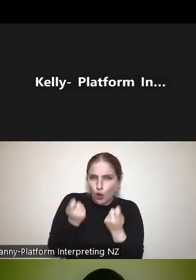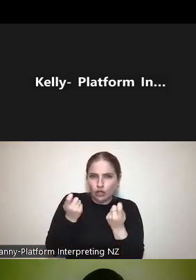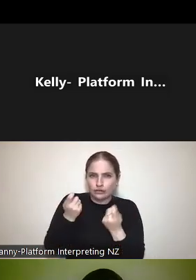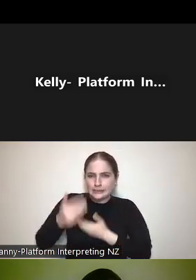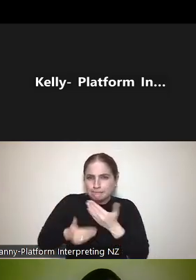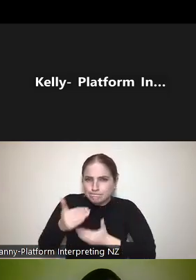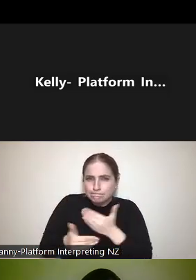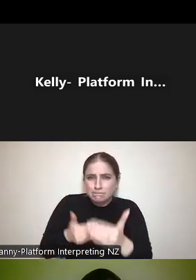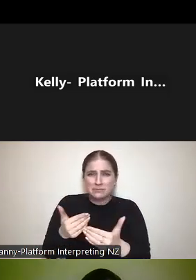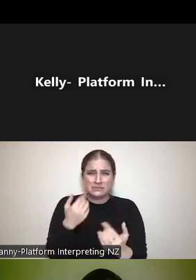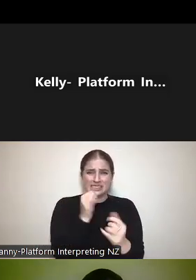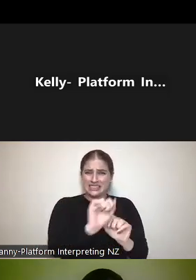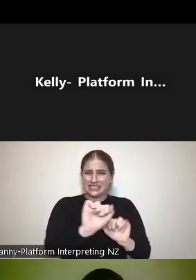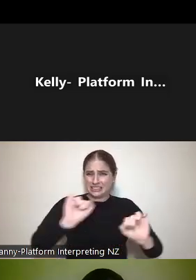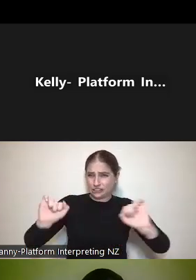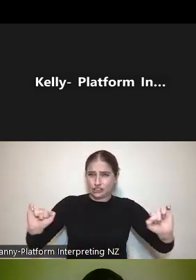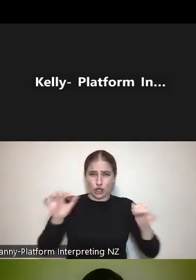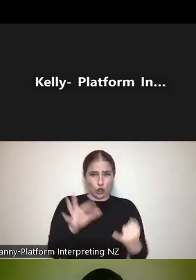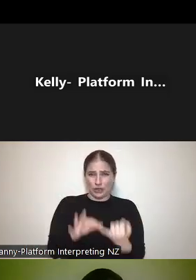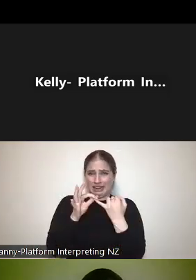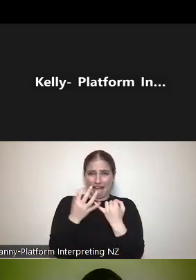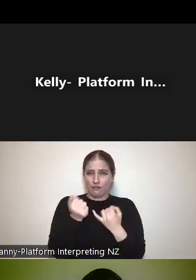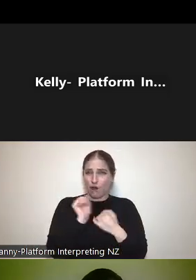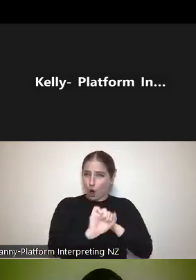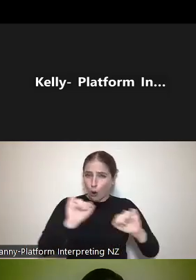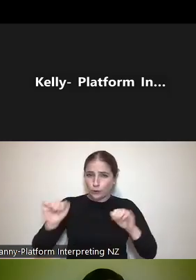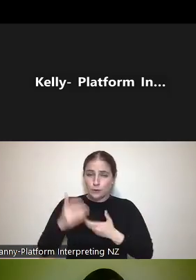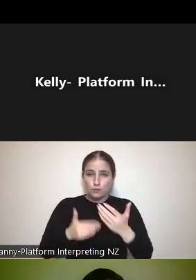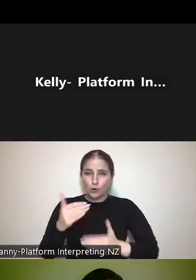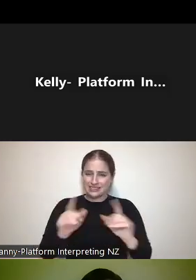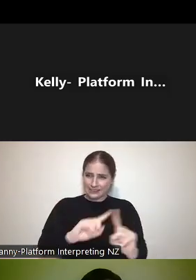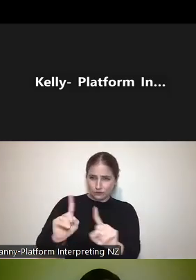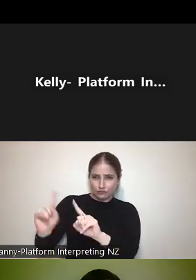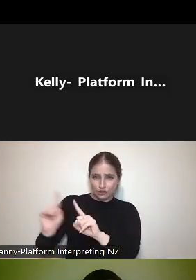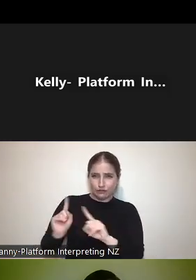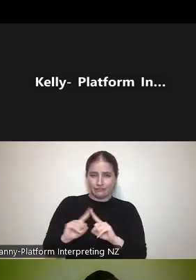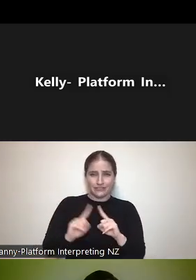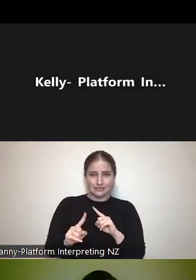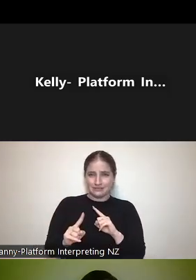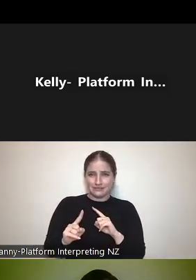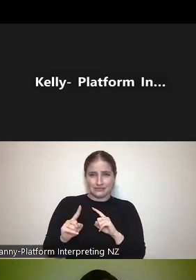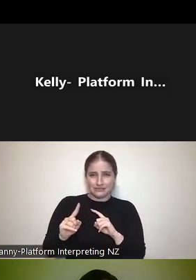every show process is unique, and not assuming that people know everything, and really putting